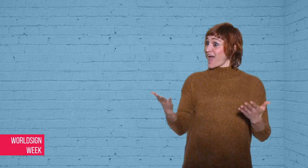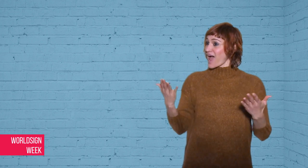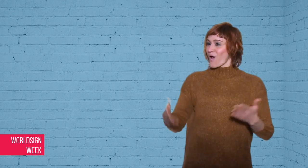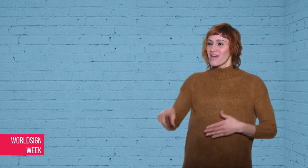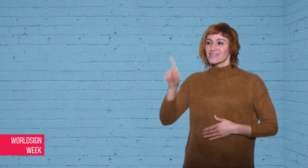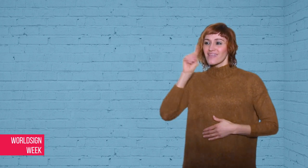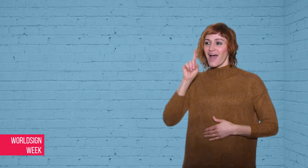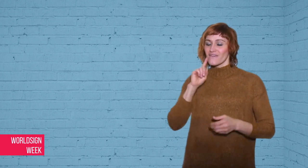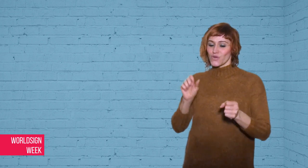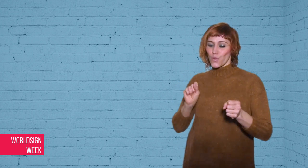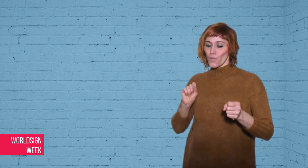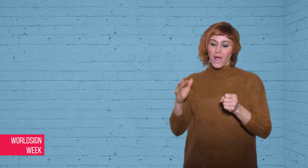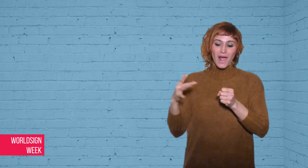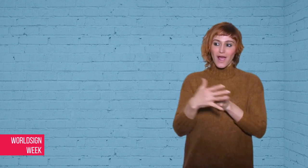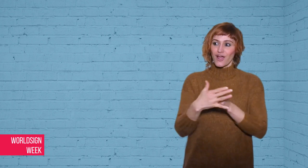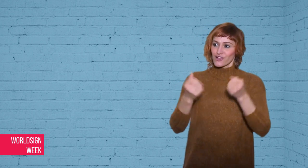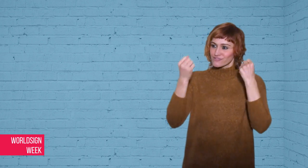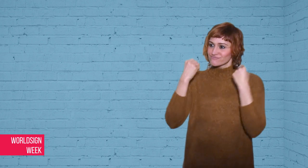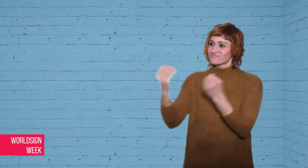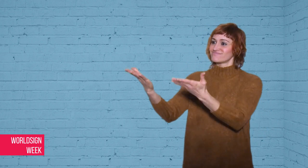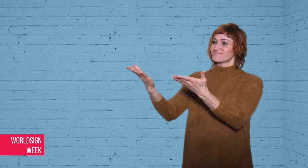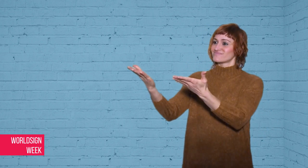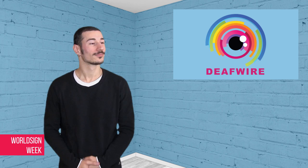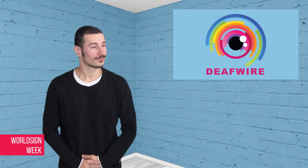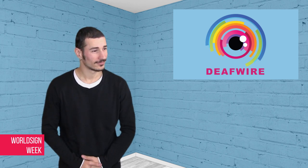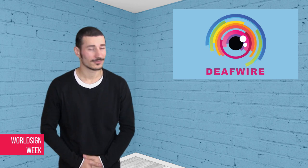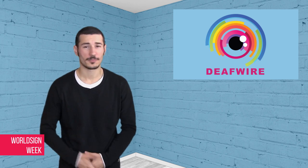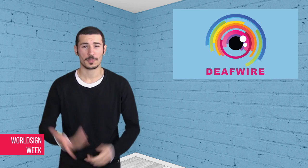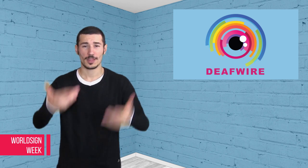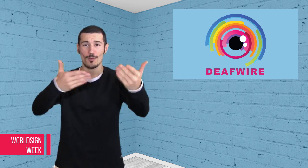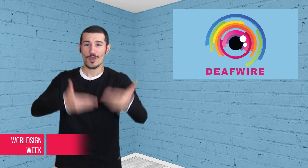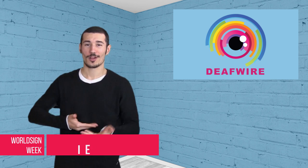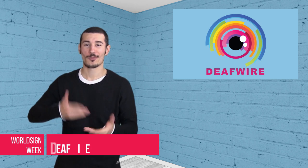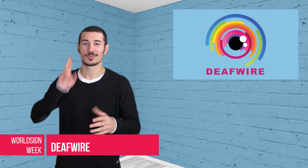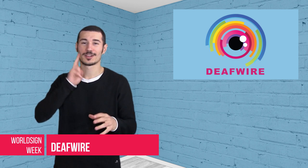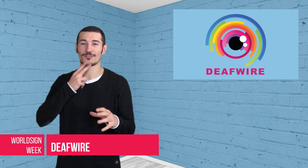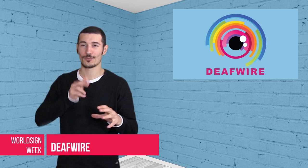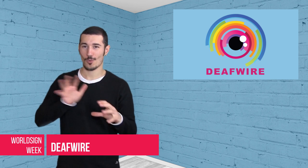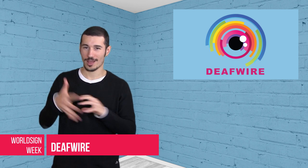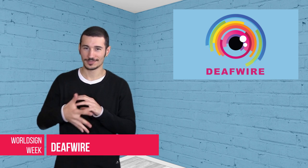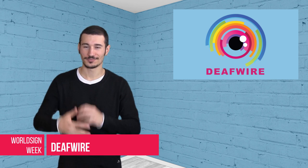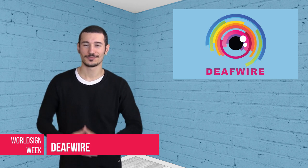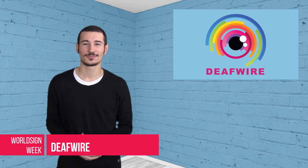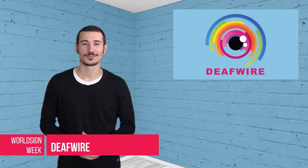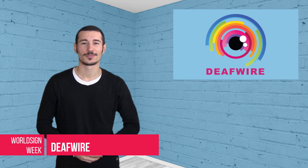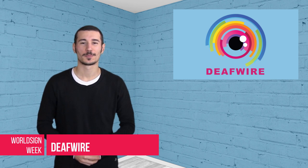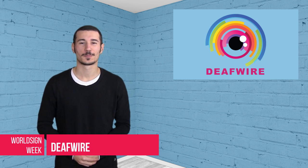DeafWire! Alessio: Ah Welcome to DeafWire